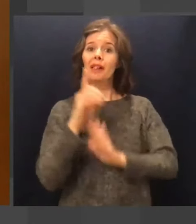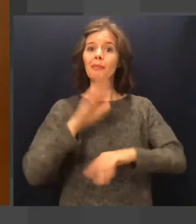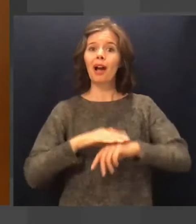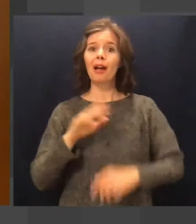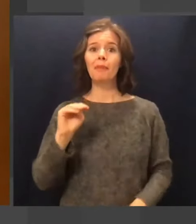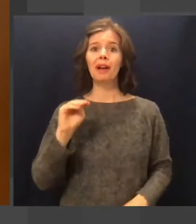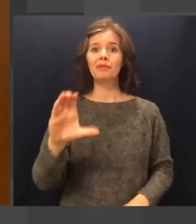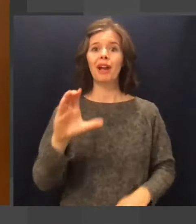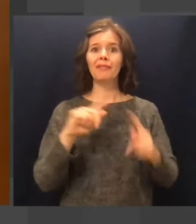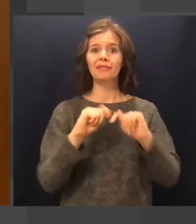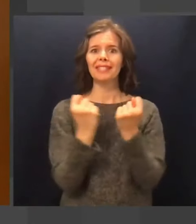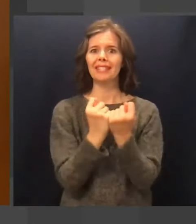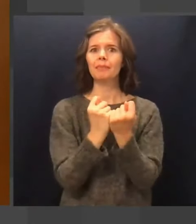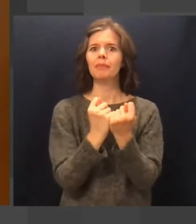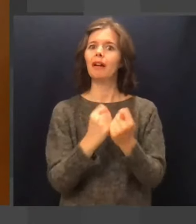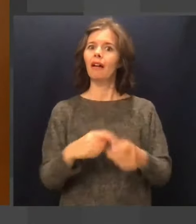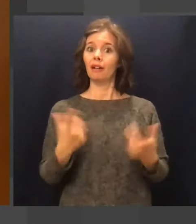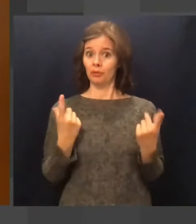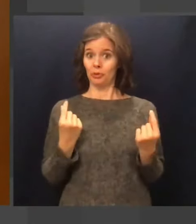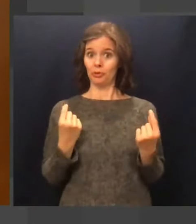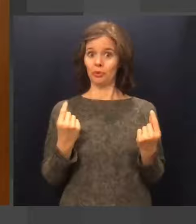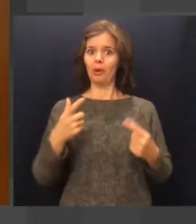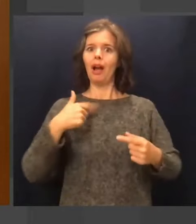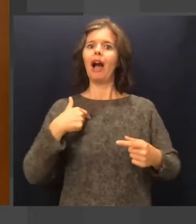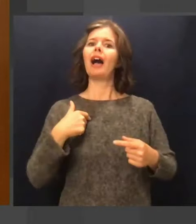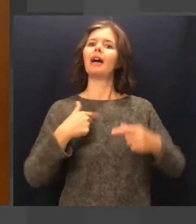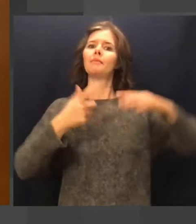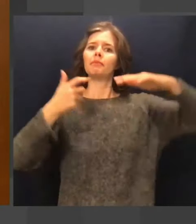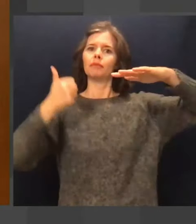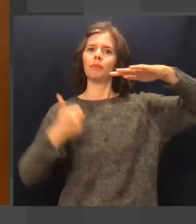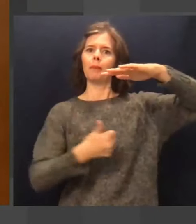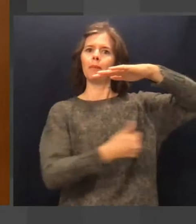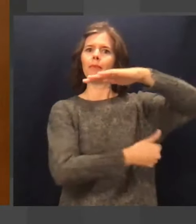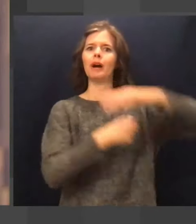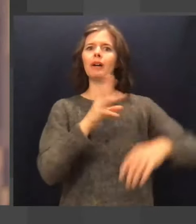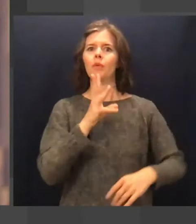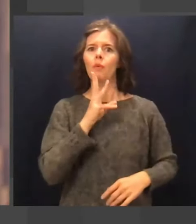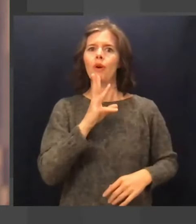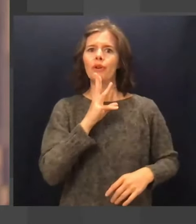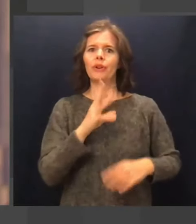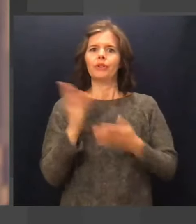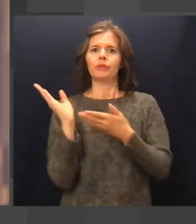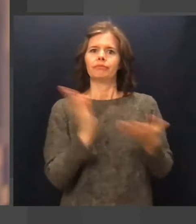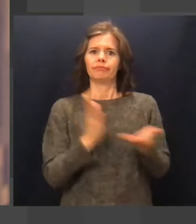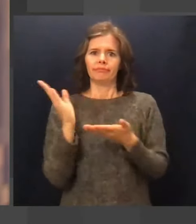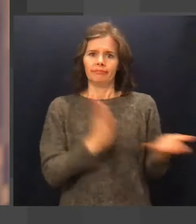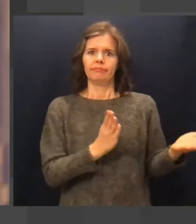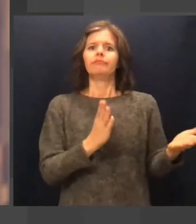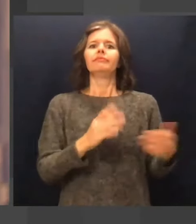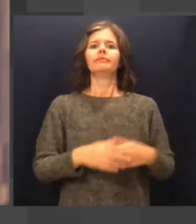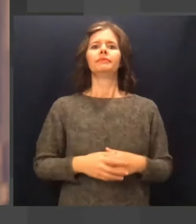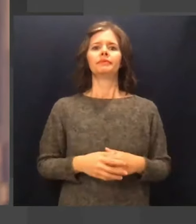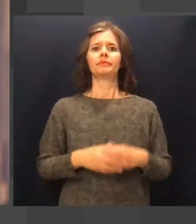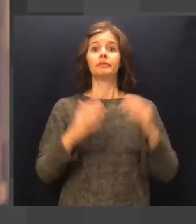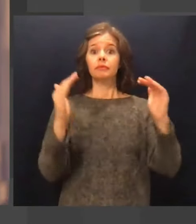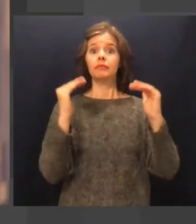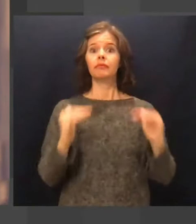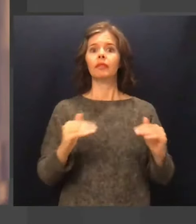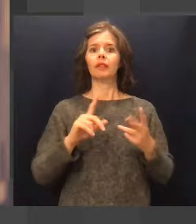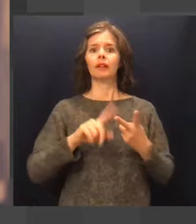I'M A DEVELOPER. I BUILT A SERIES OF UNDERWATER